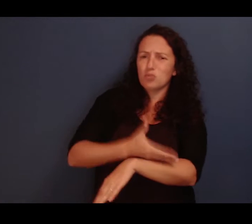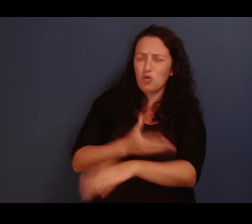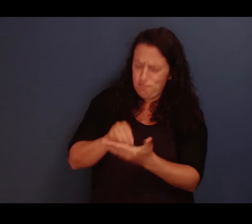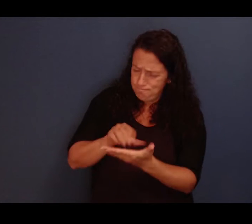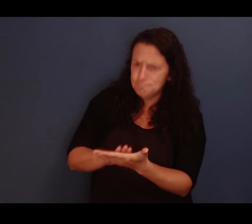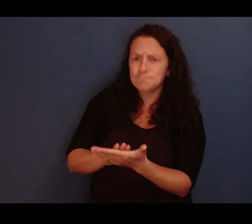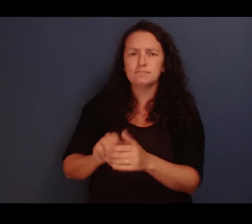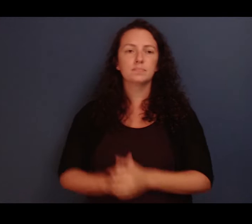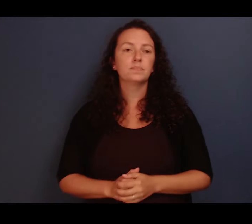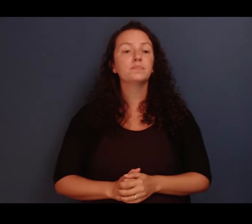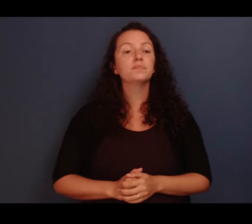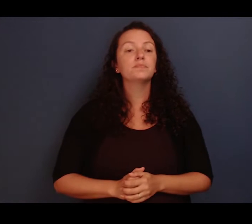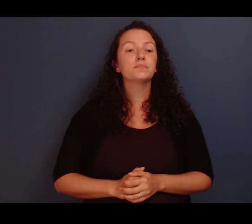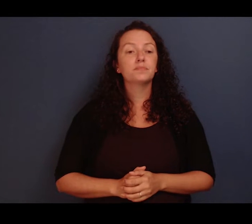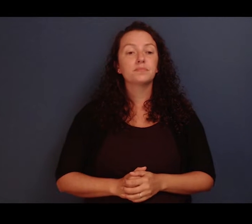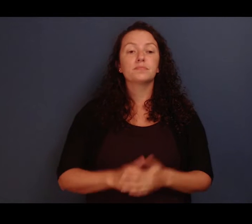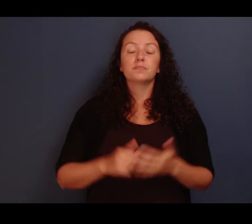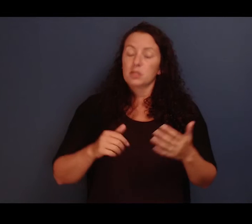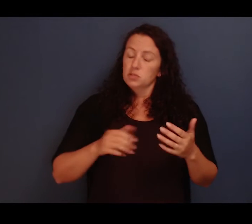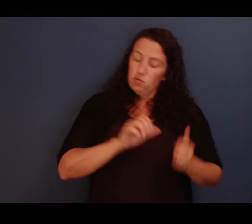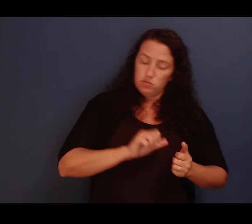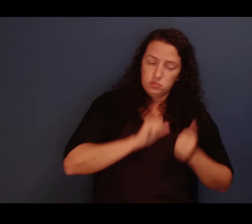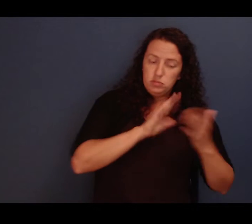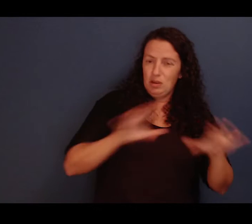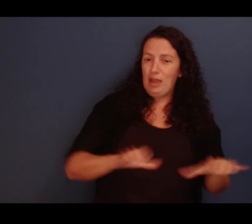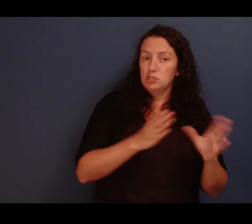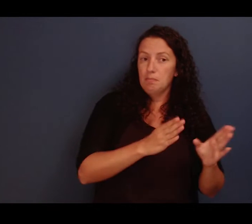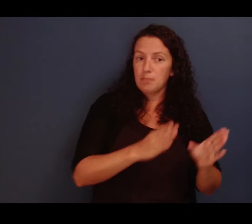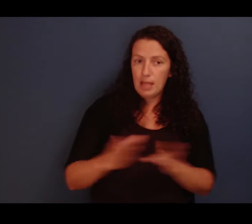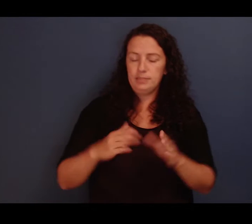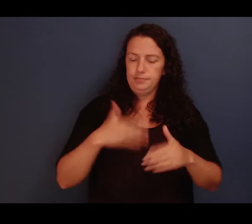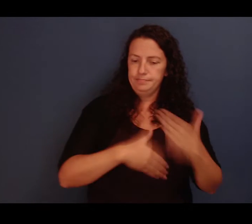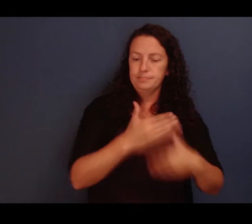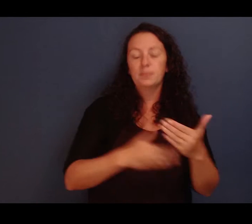Coupled with the operationalizing of our strategic action plans, this Accreditation report writing